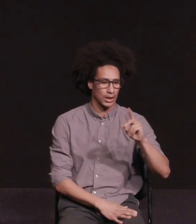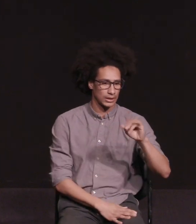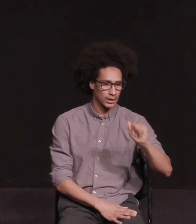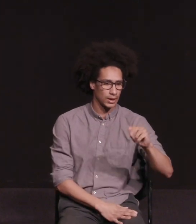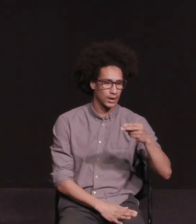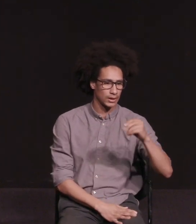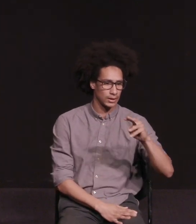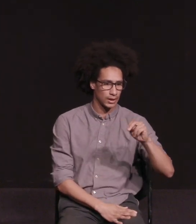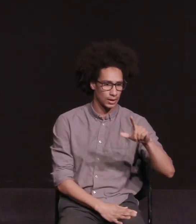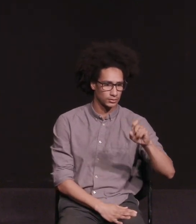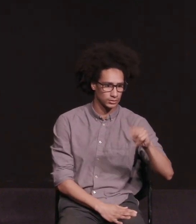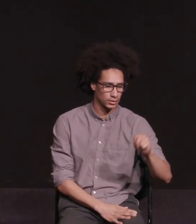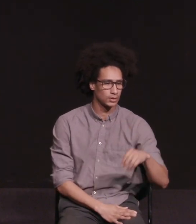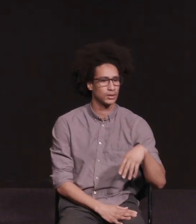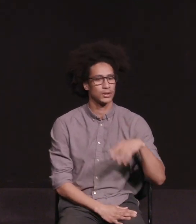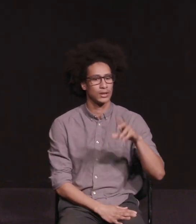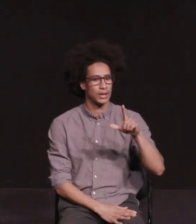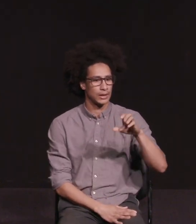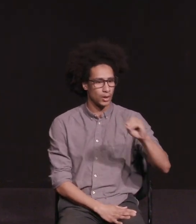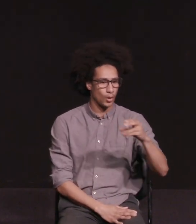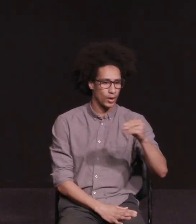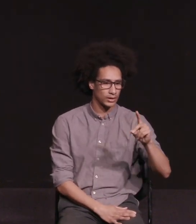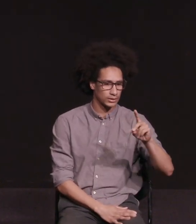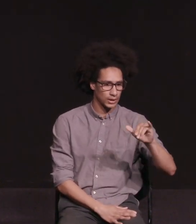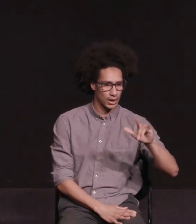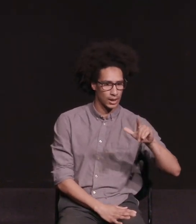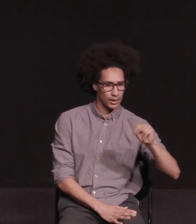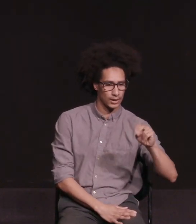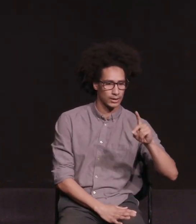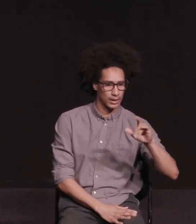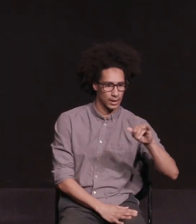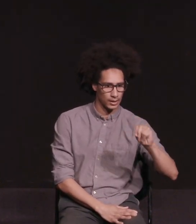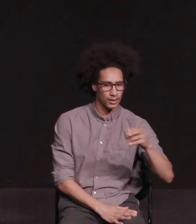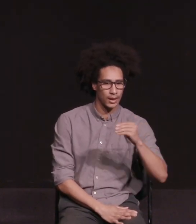Leo and Diane Dillon, and Javaka Steptoe.